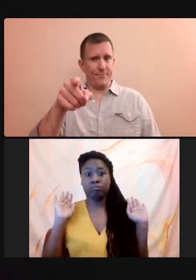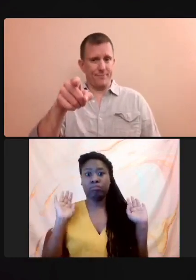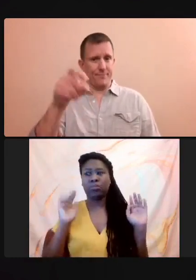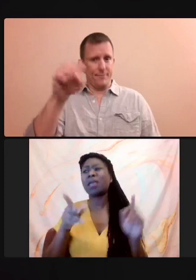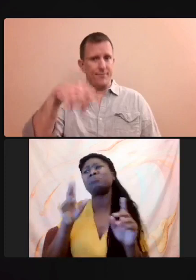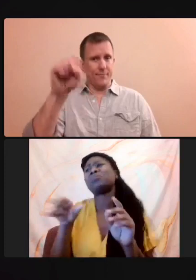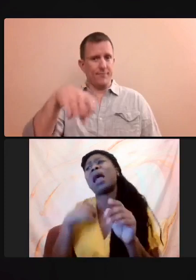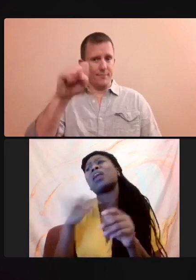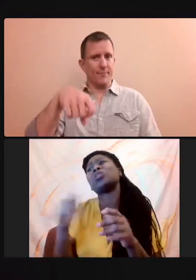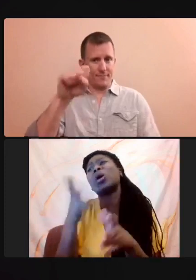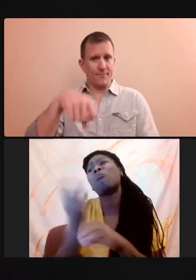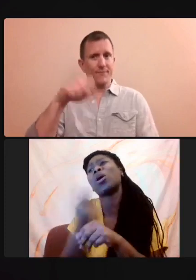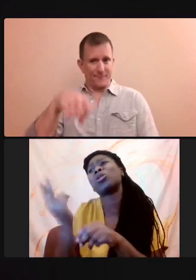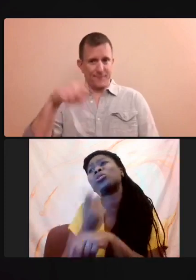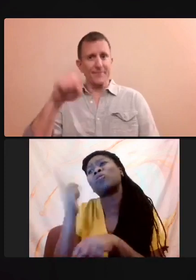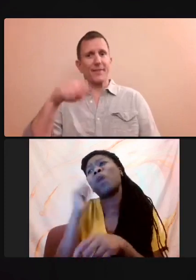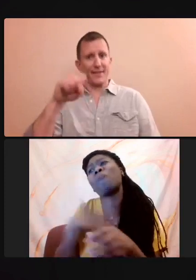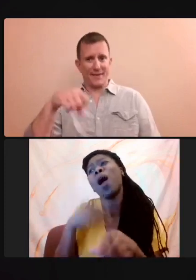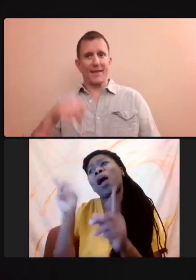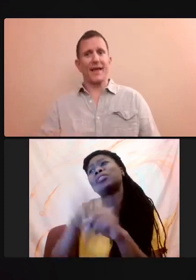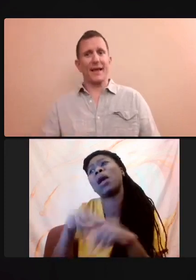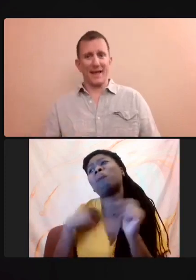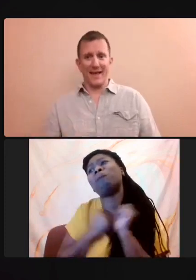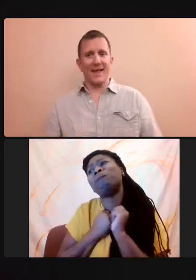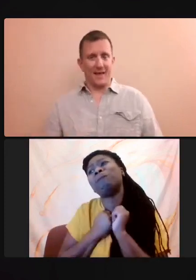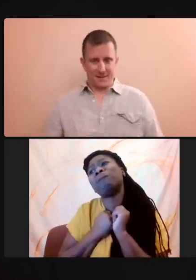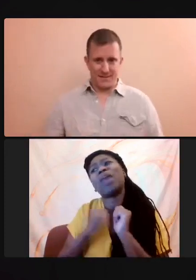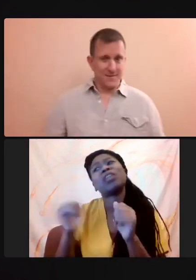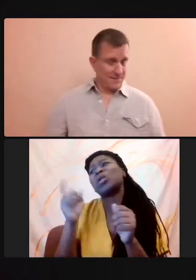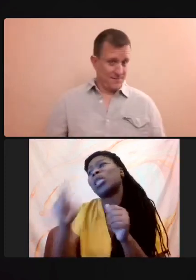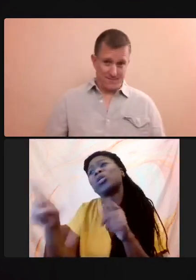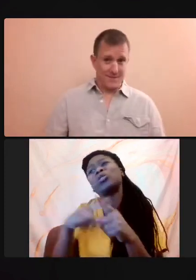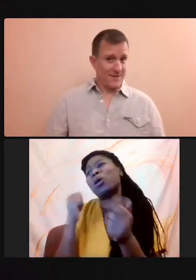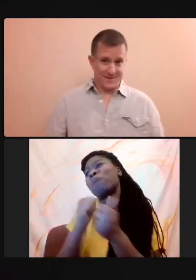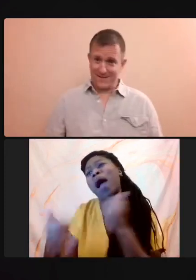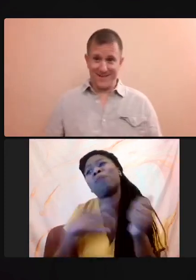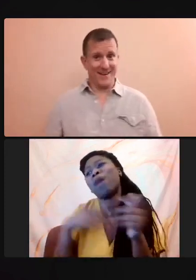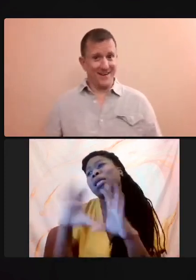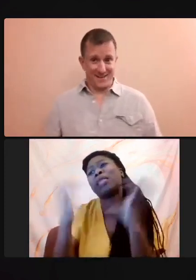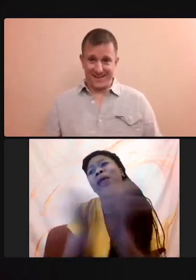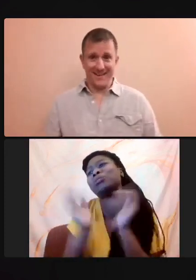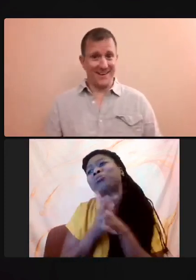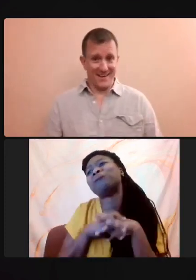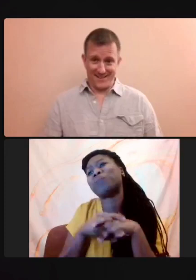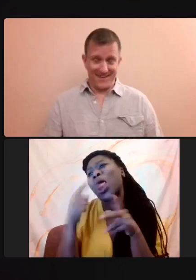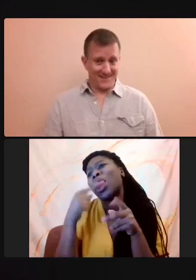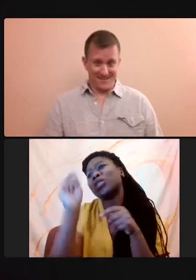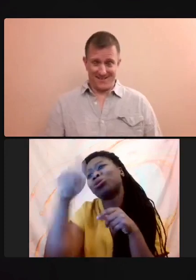you know, invite their folks to come and give presentations or, you know, what have you as opposed to throw them to the wolves.